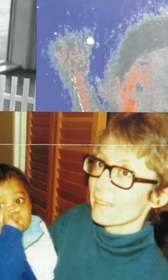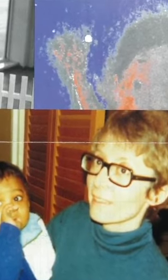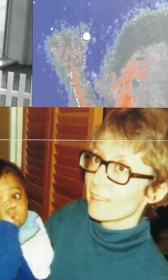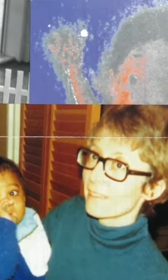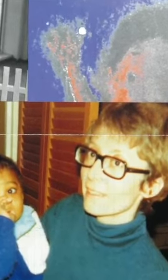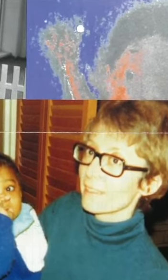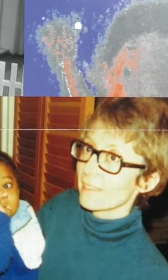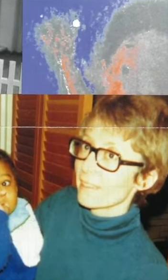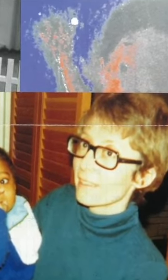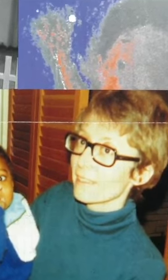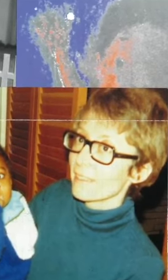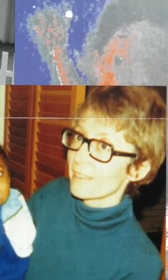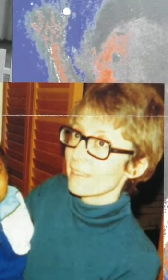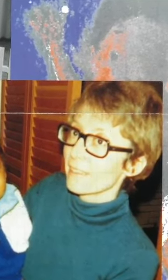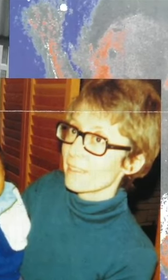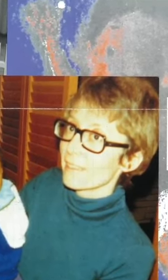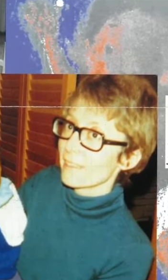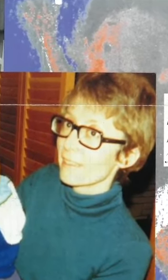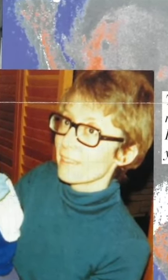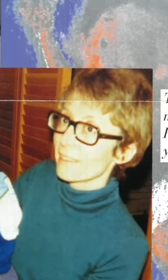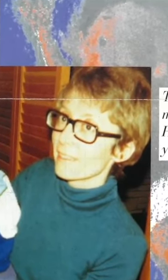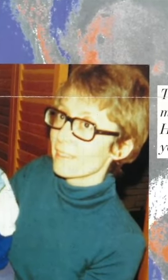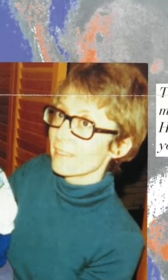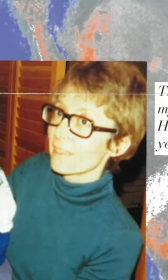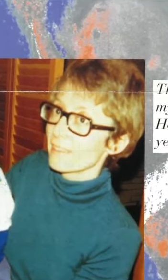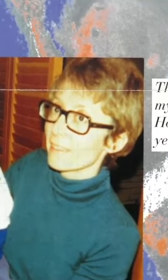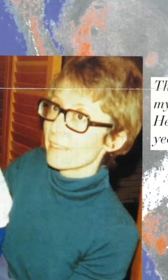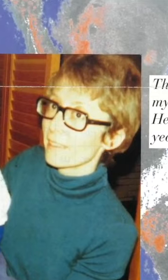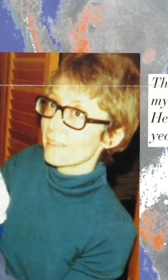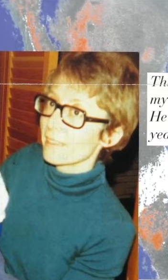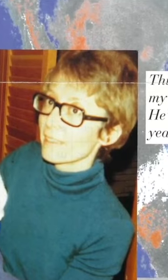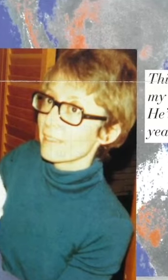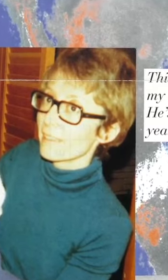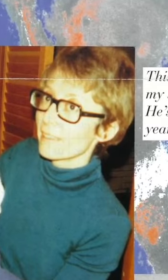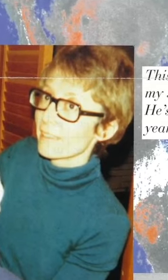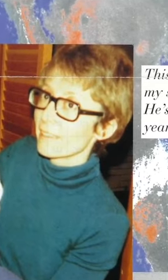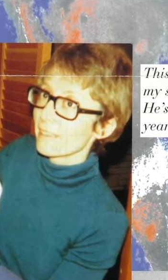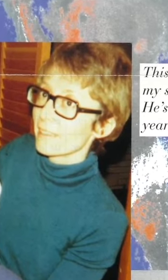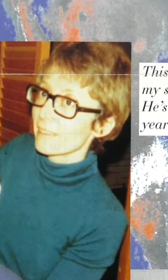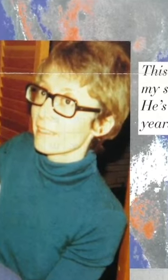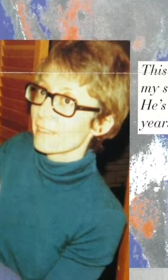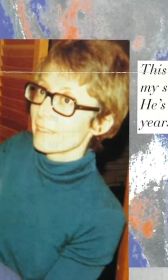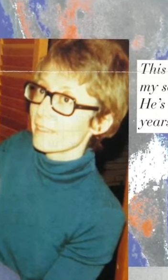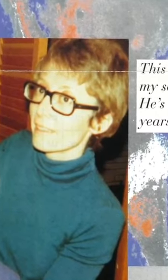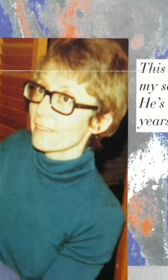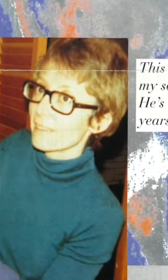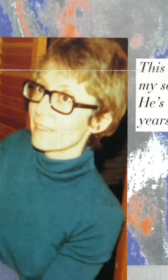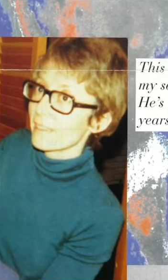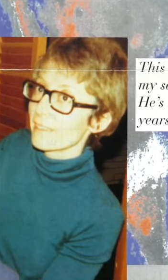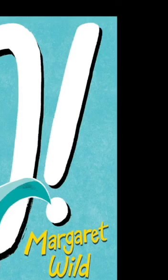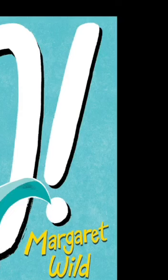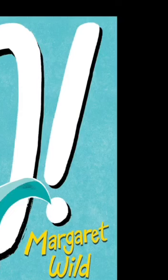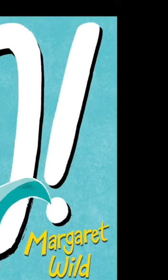which have been translated, read, and loved across the world. Margaret's work speaks directly to children,